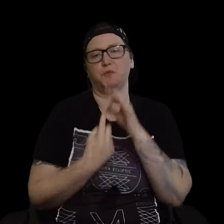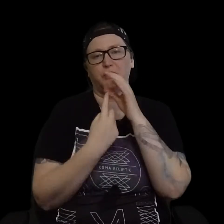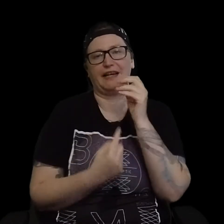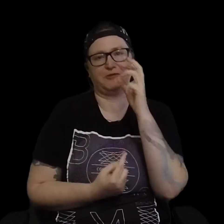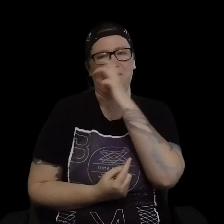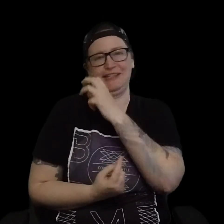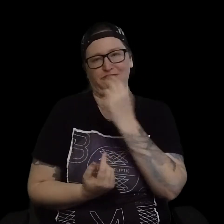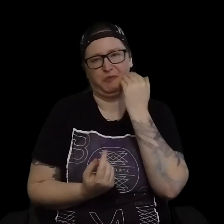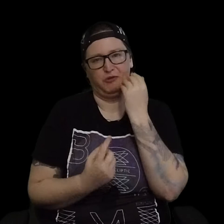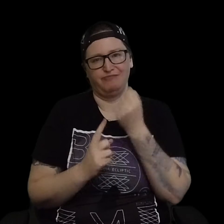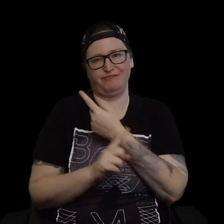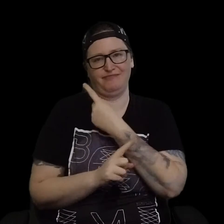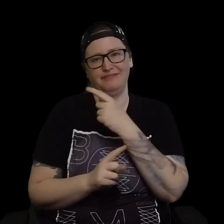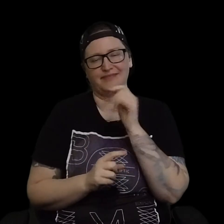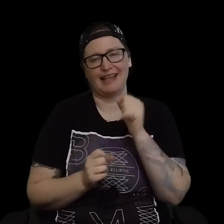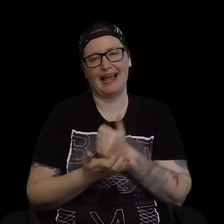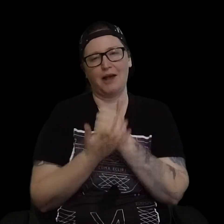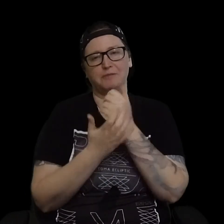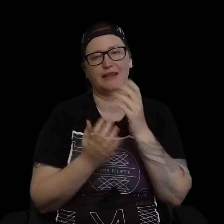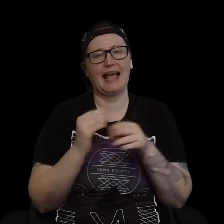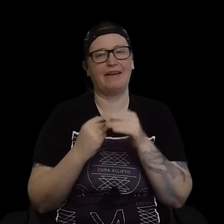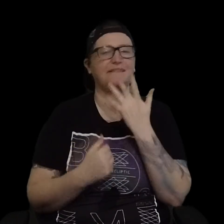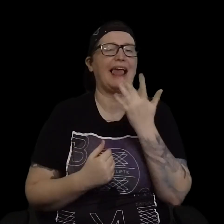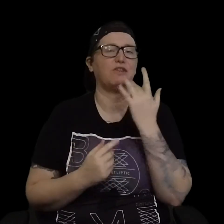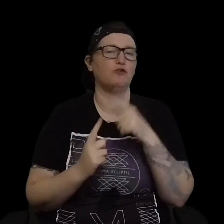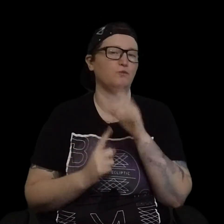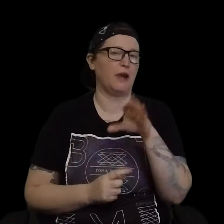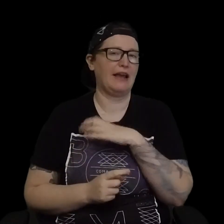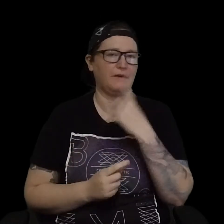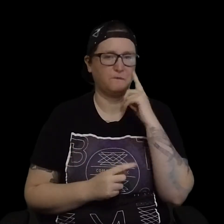of those to make your character a little bit more unique weird off this is kind of helpful to add